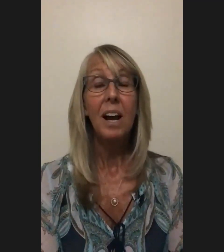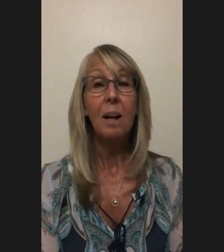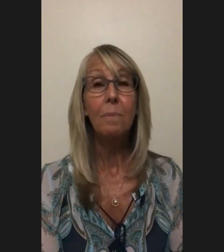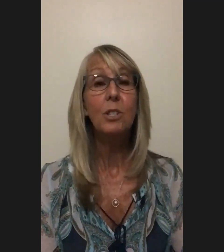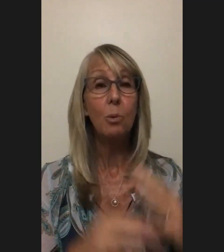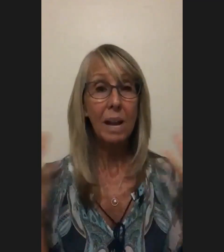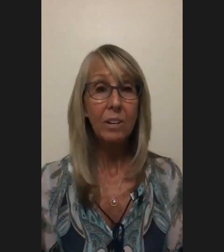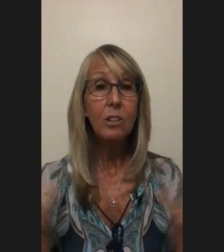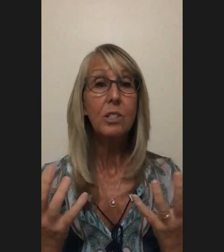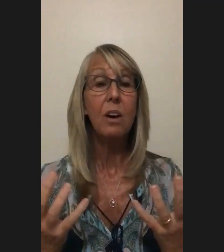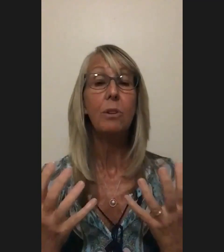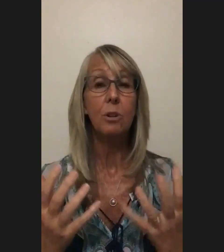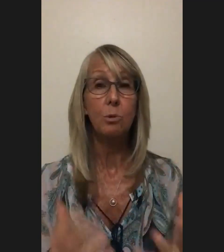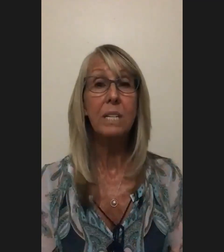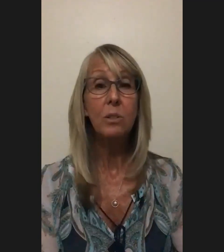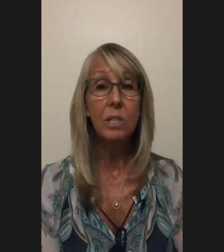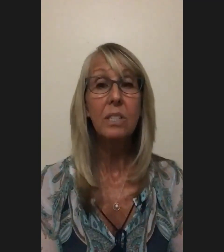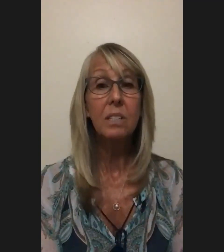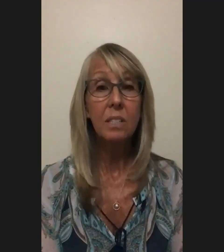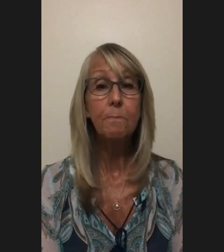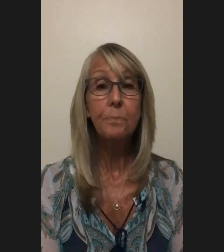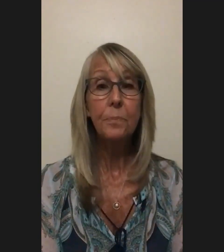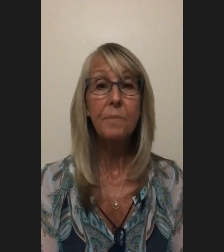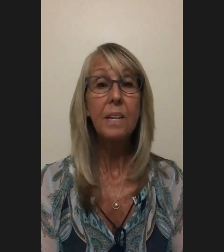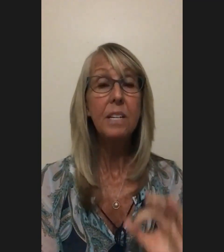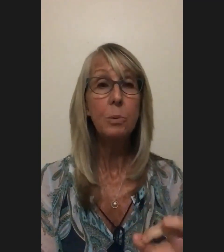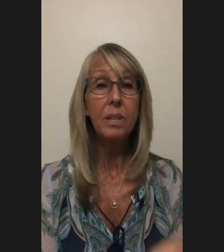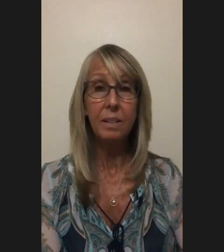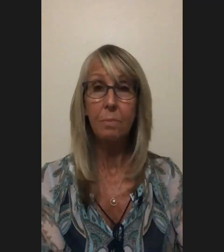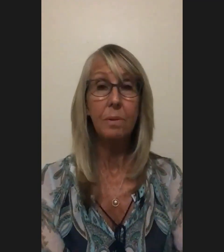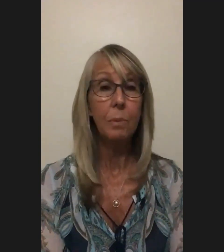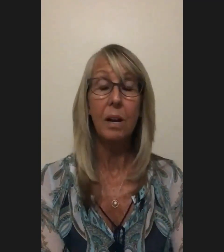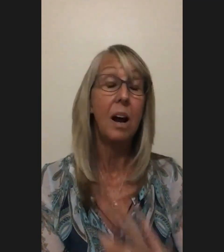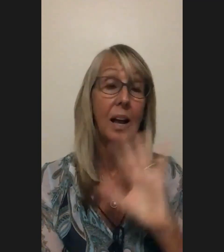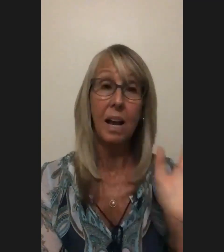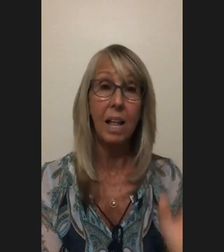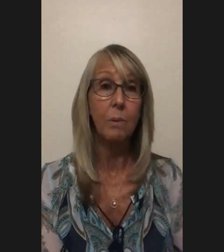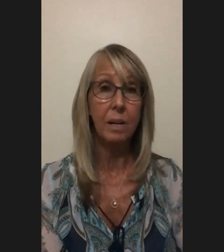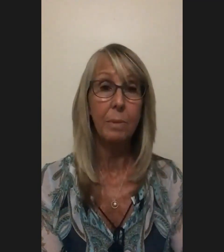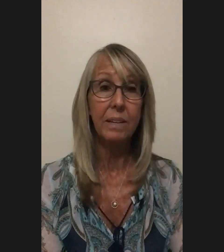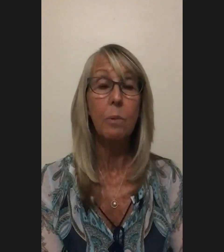So, surrounding yourself with those resources is really, I highly recommend.